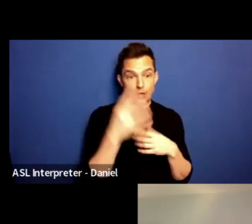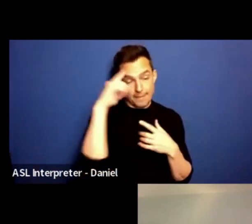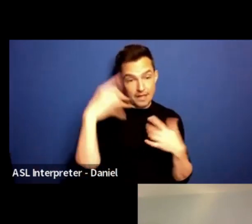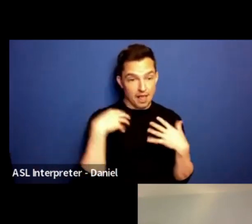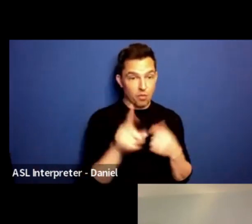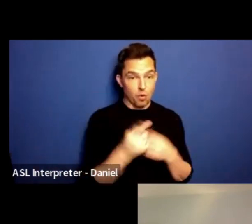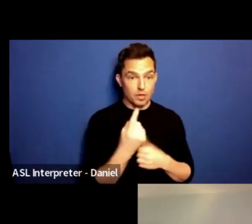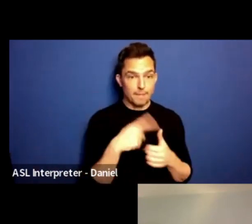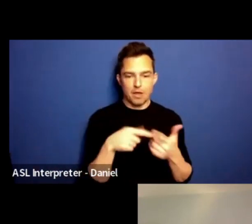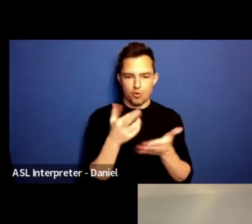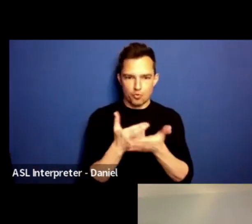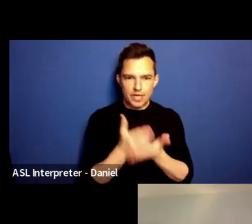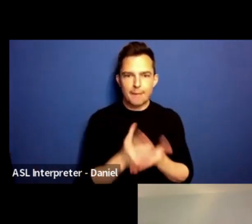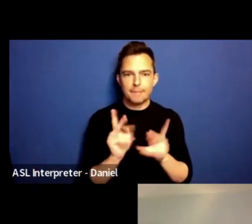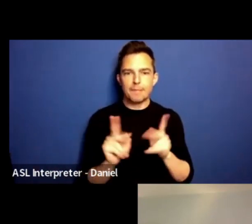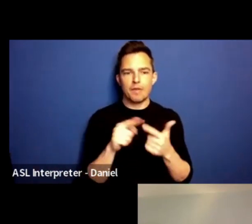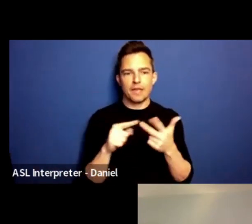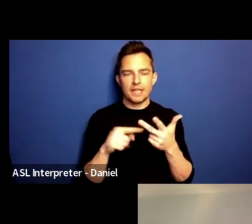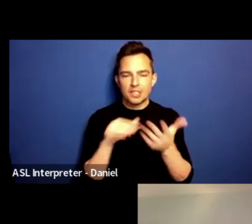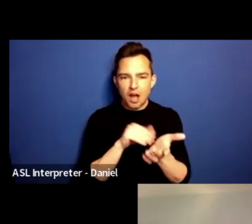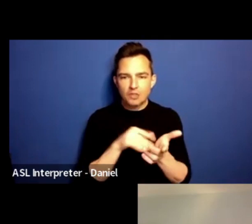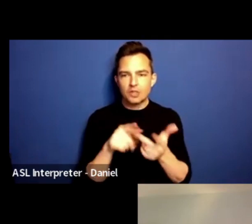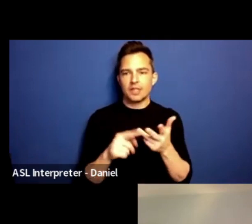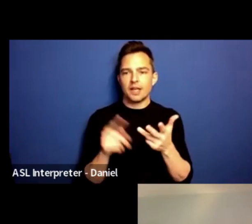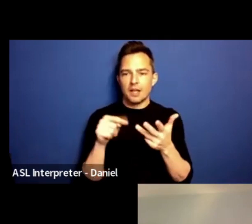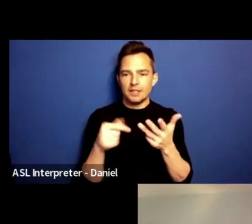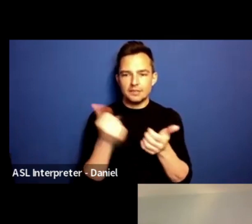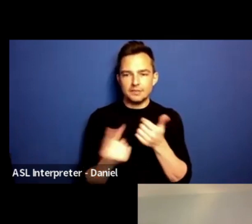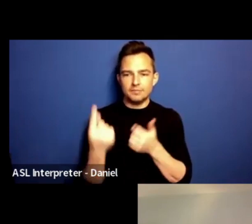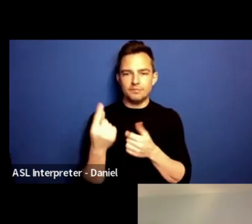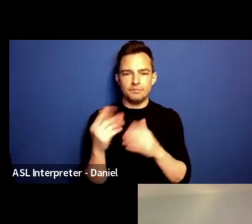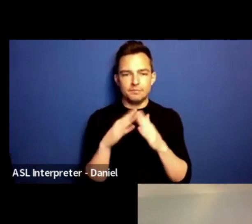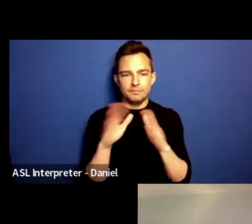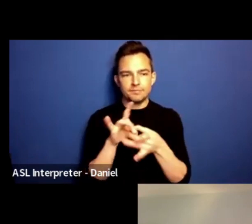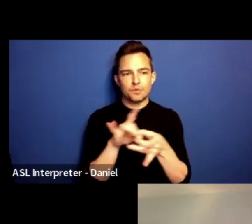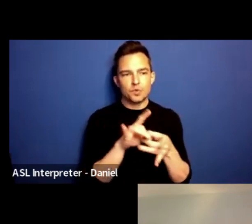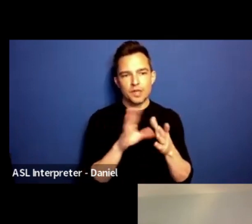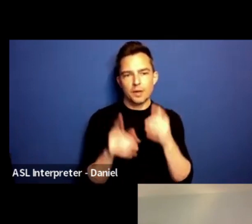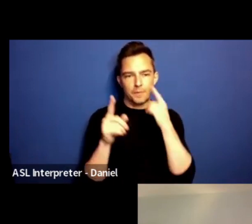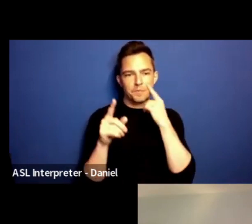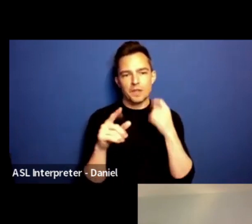rehabilitation people, they need doctors, they need everyone to be on the housing coordinators to be on the same page, so